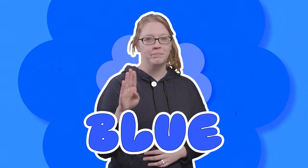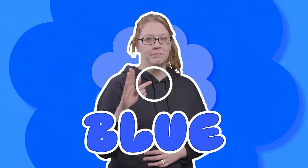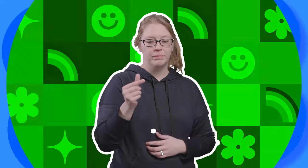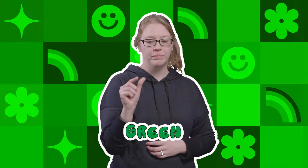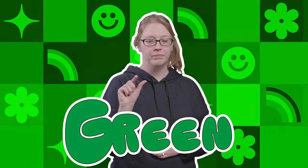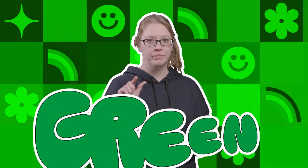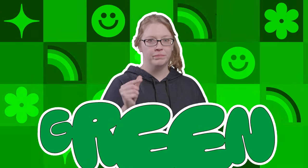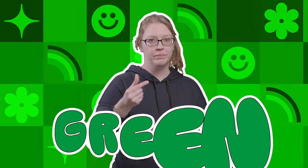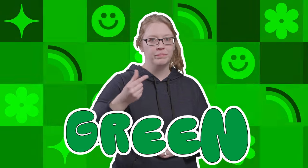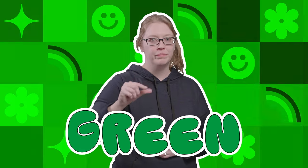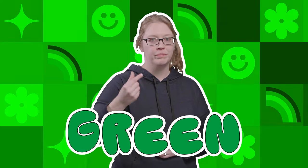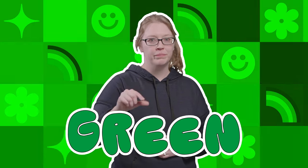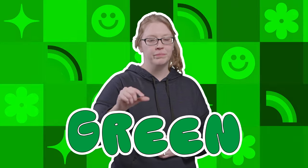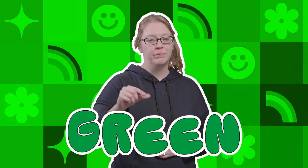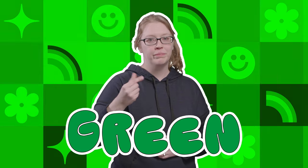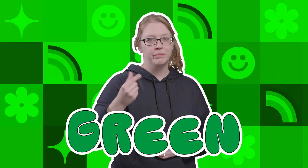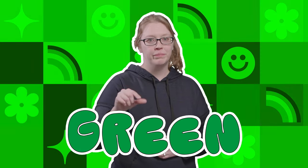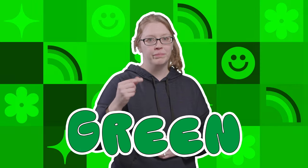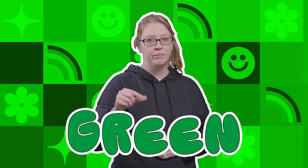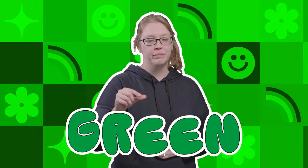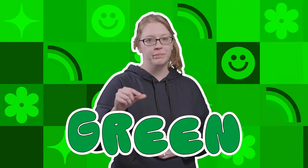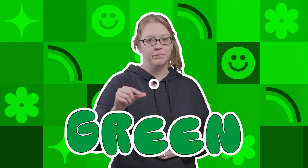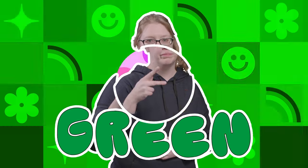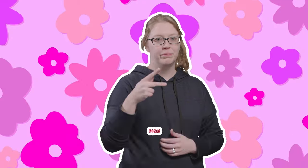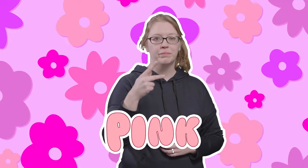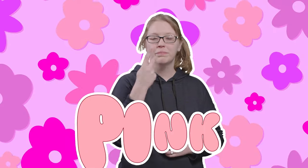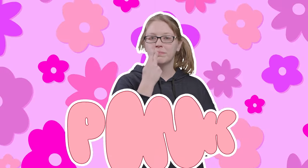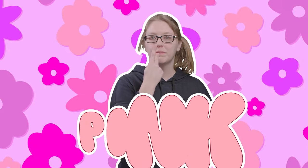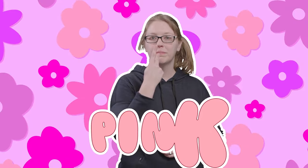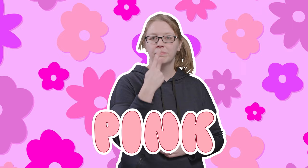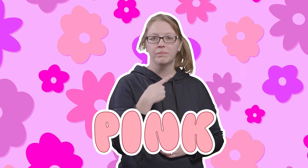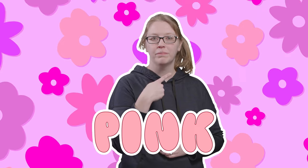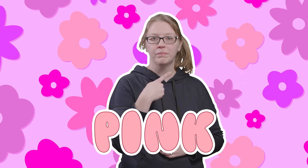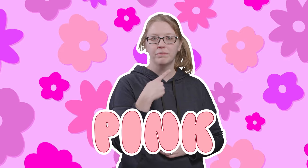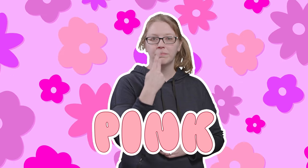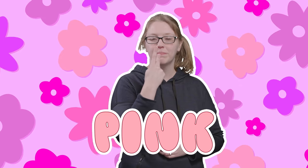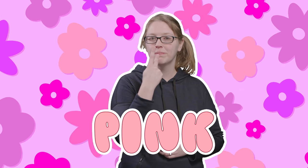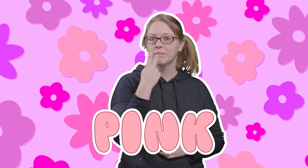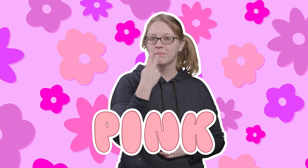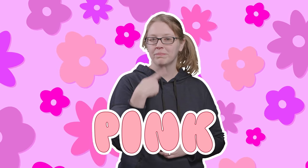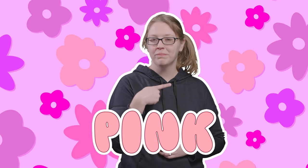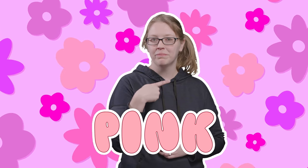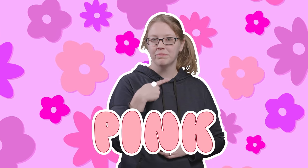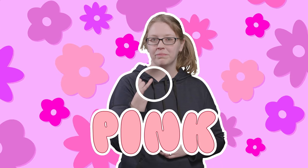Green Pink